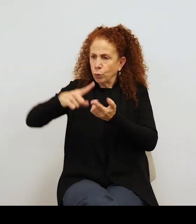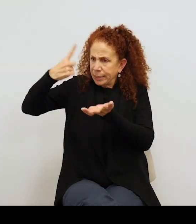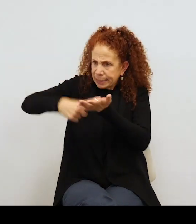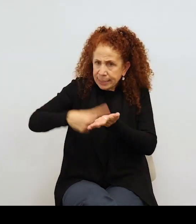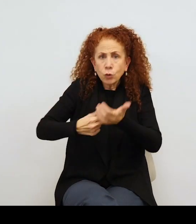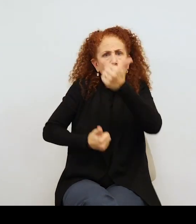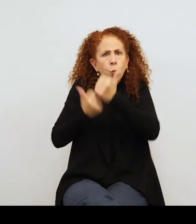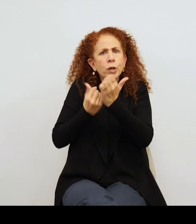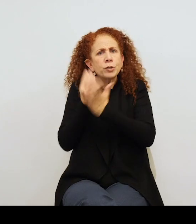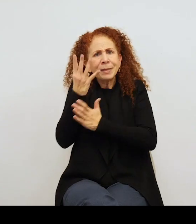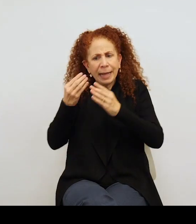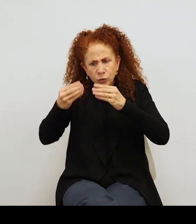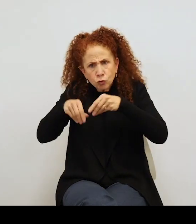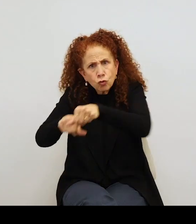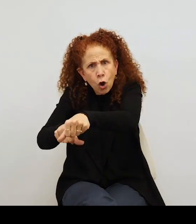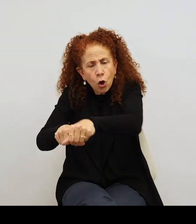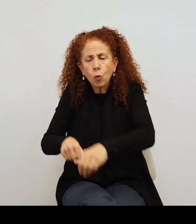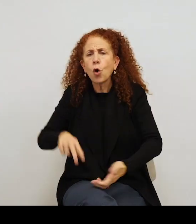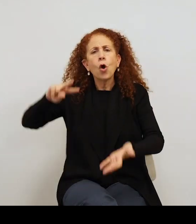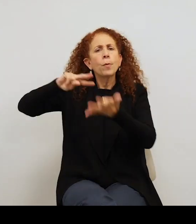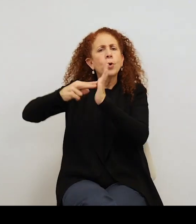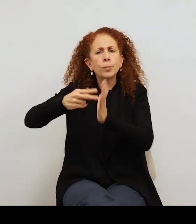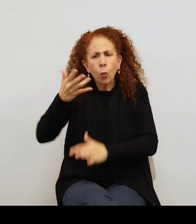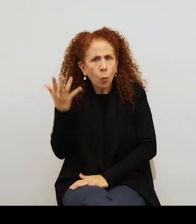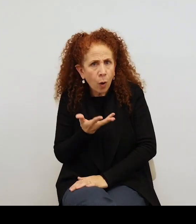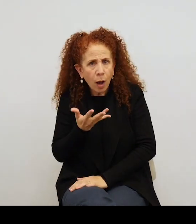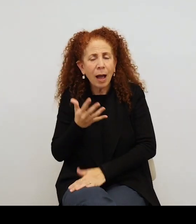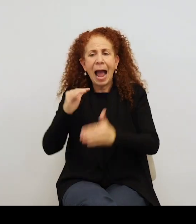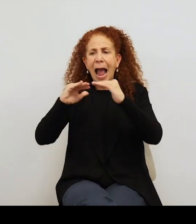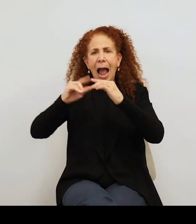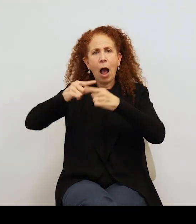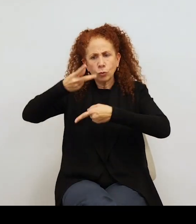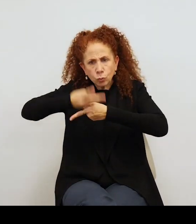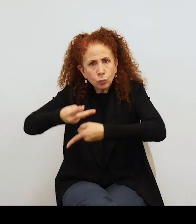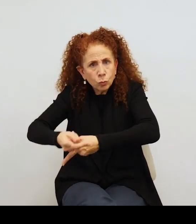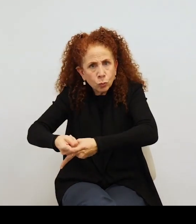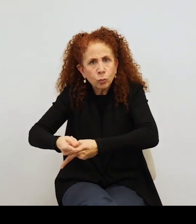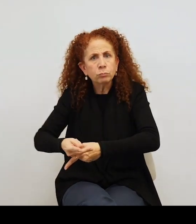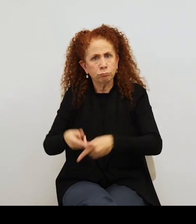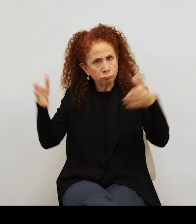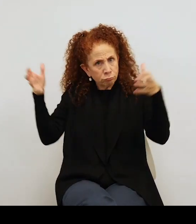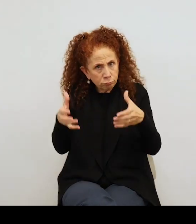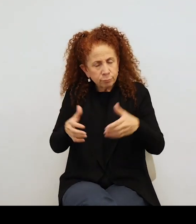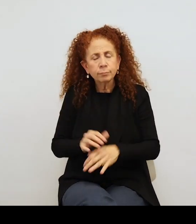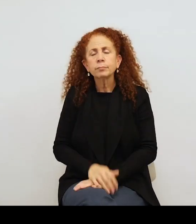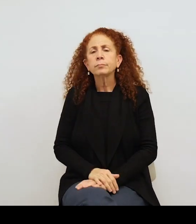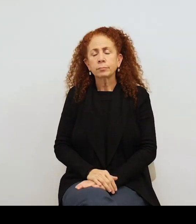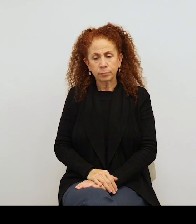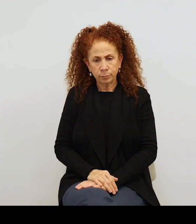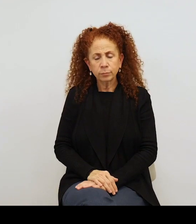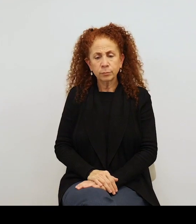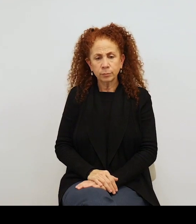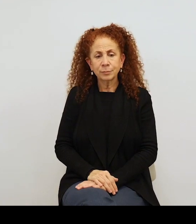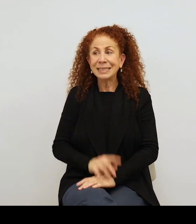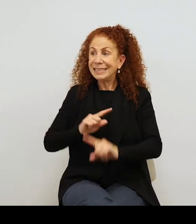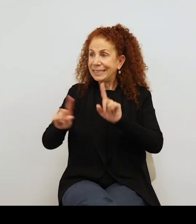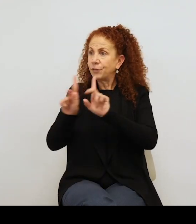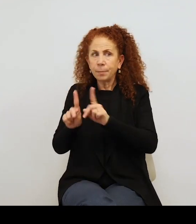plans to grow, what the purpose is of doing it, how to do it, and to bring different people into--